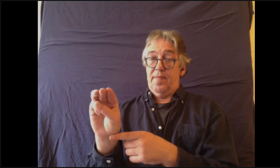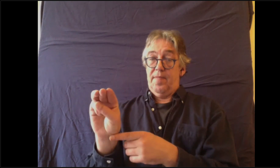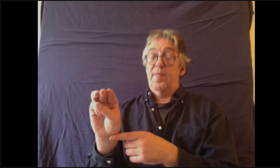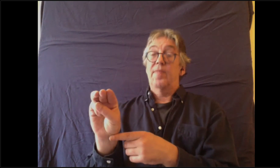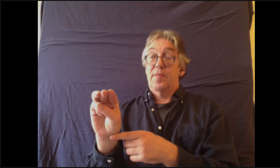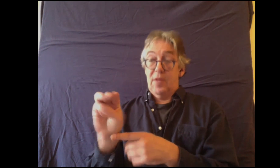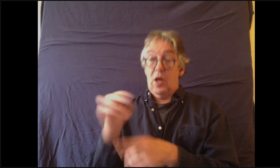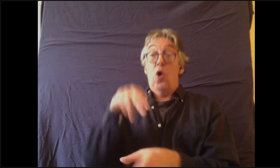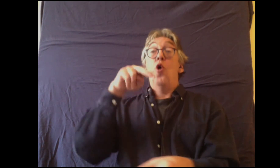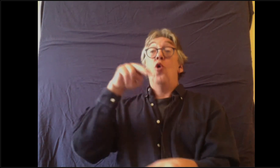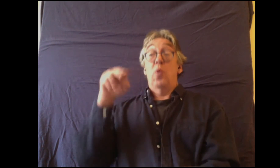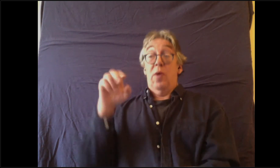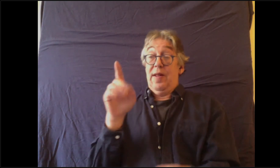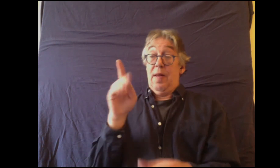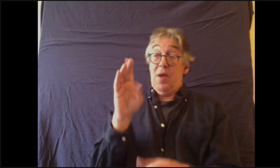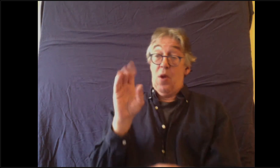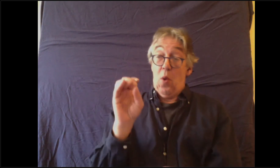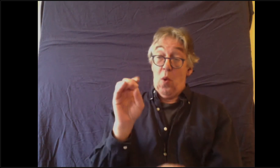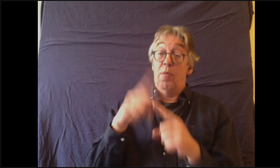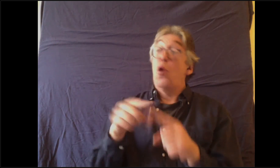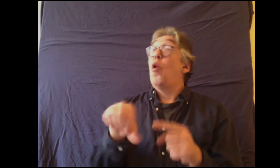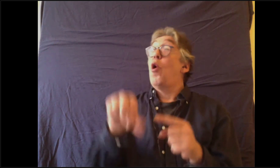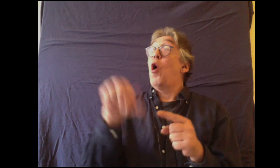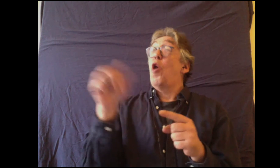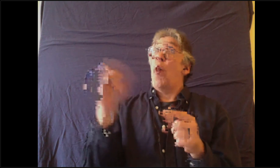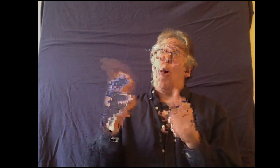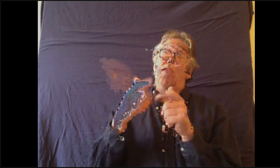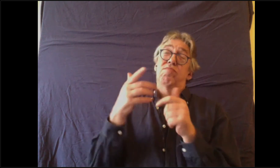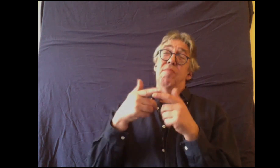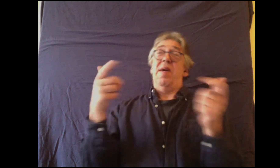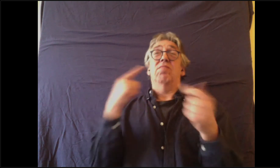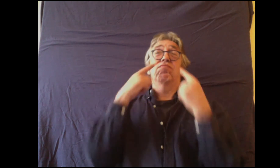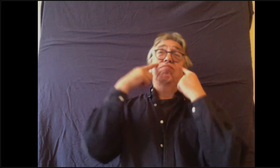and most reputable NGOs to deliver a new program.